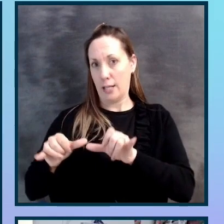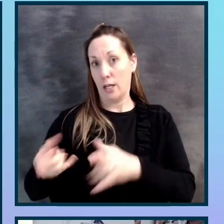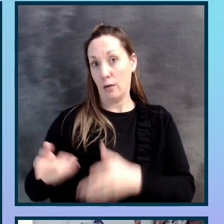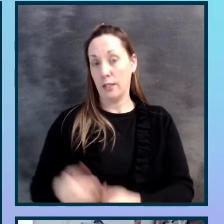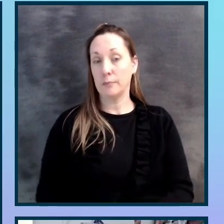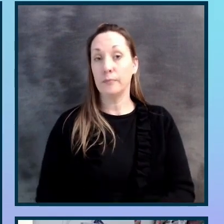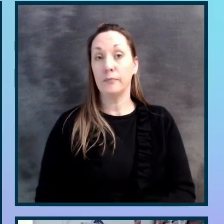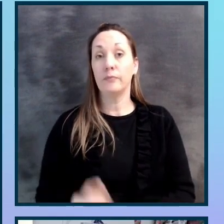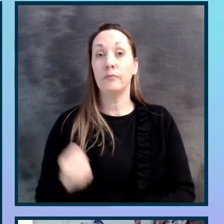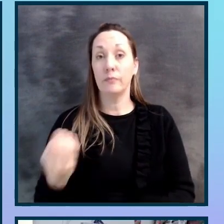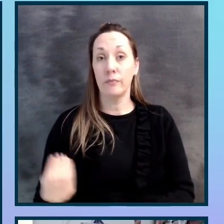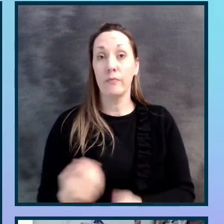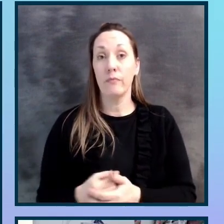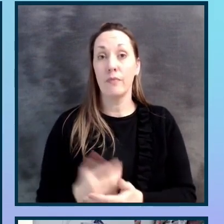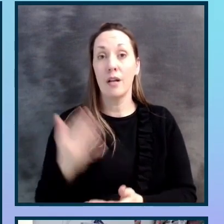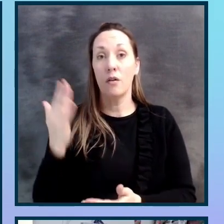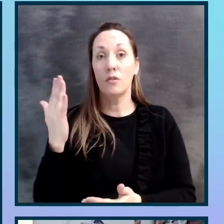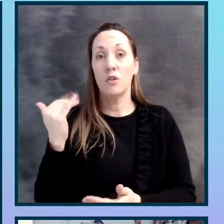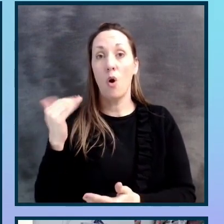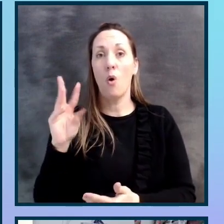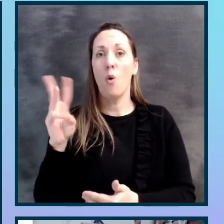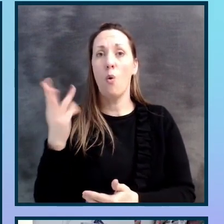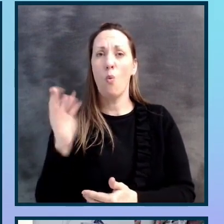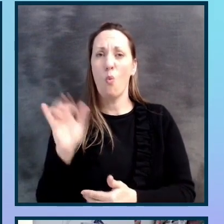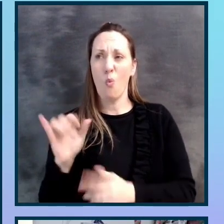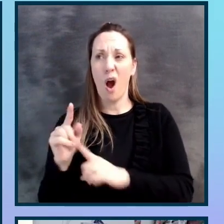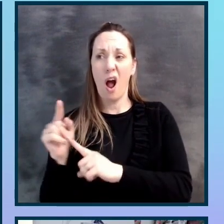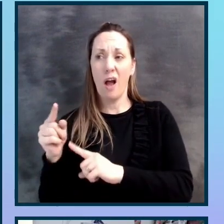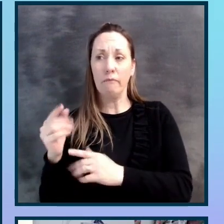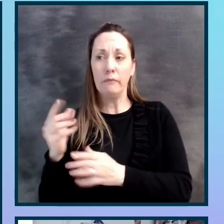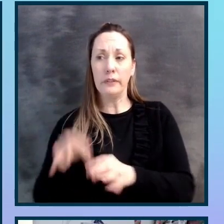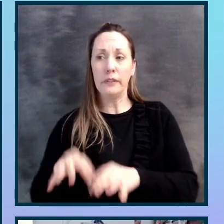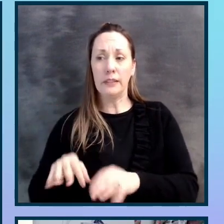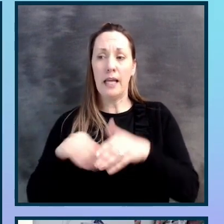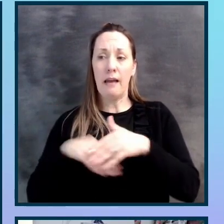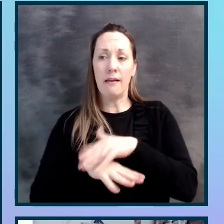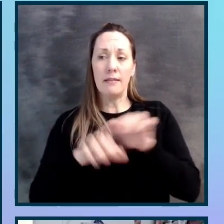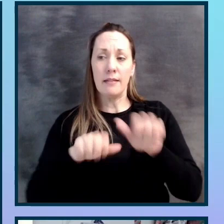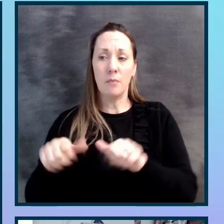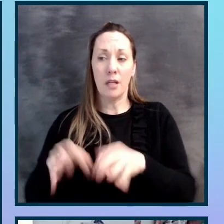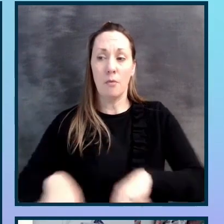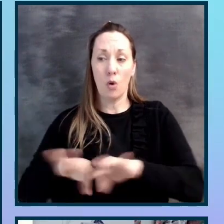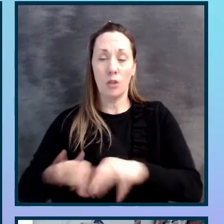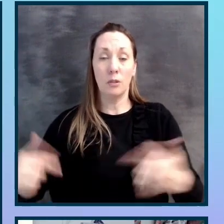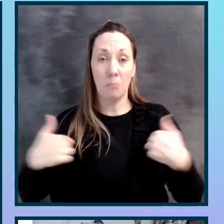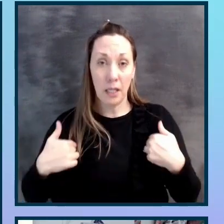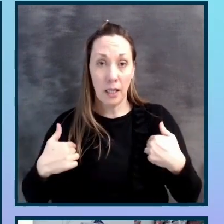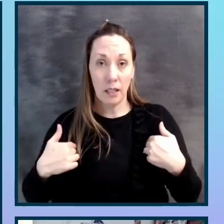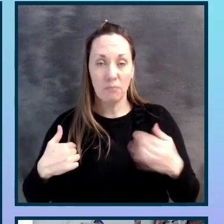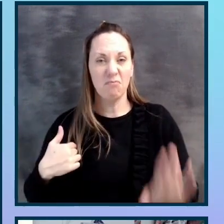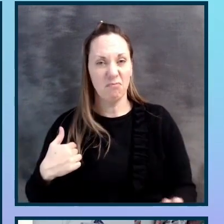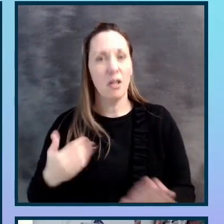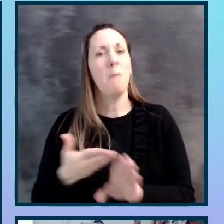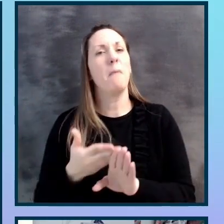So why is accessibility important to me? Before I continue with our team's work,